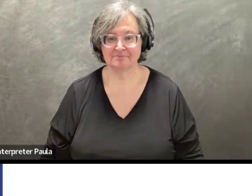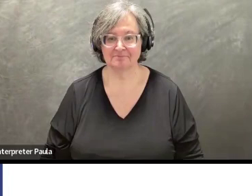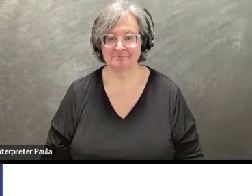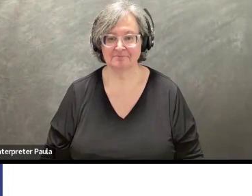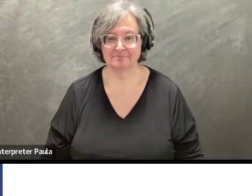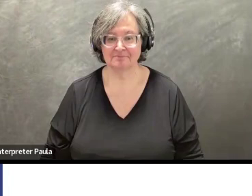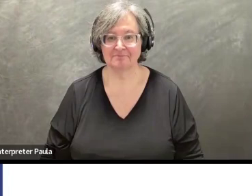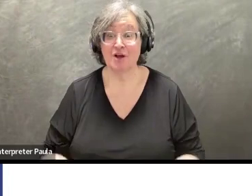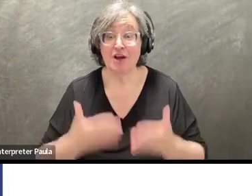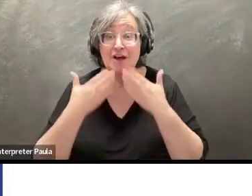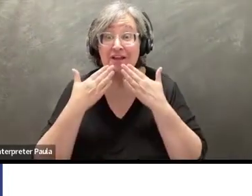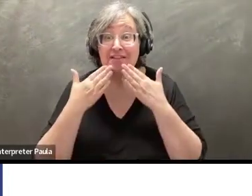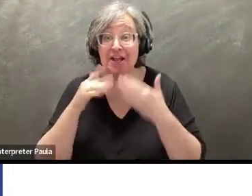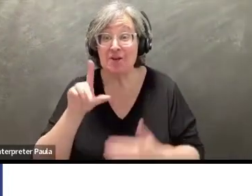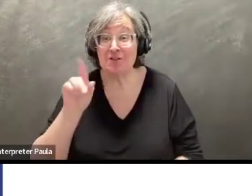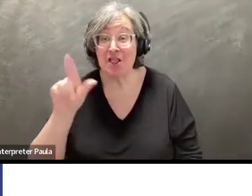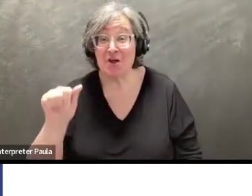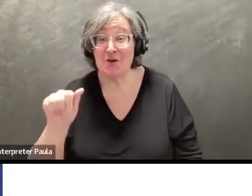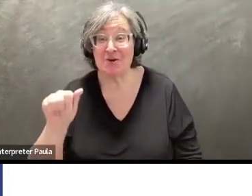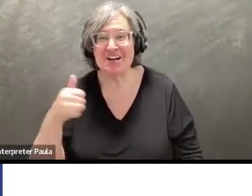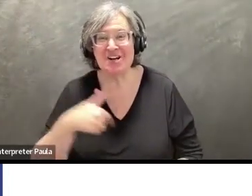Kate Brady: All right, thank you, Lola, we're so glad to have